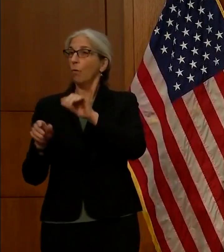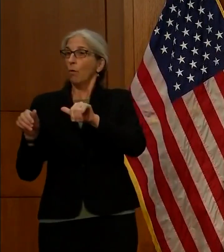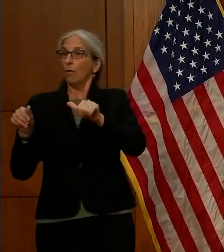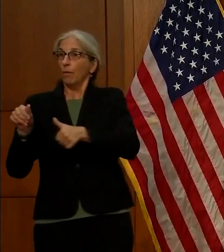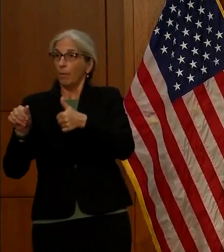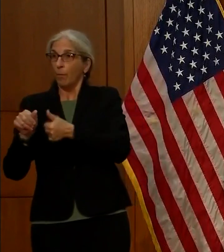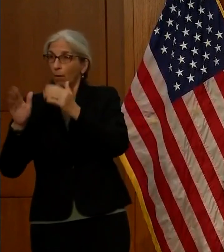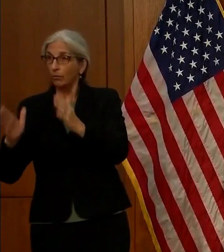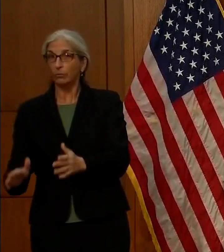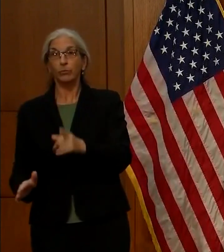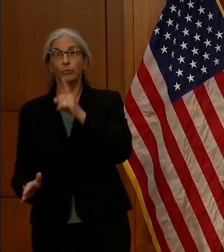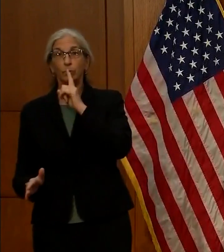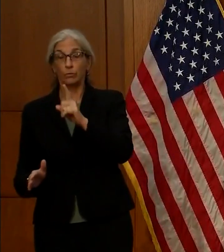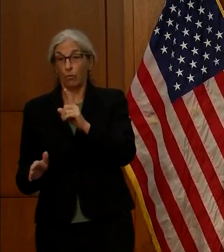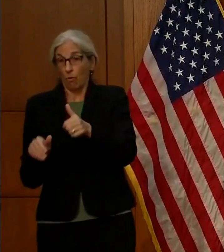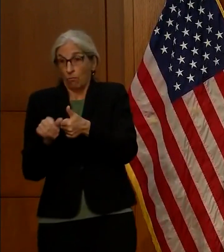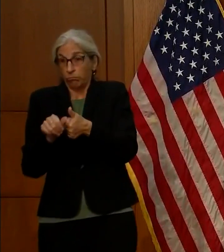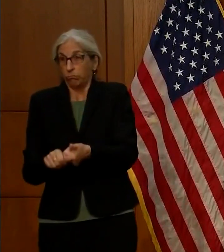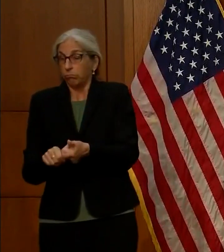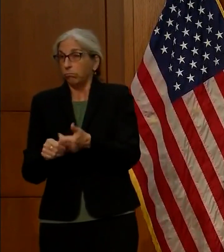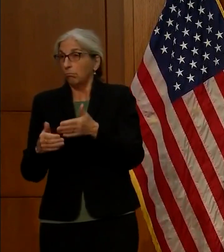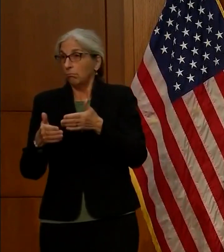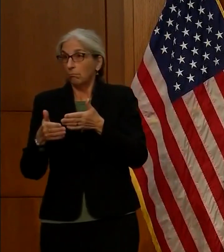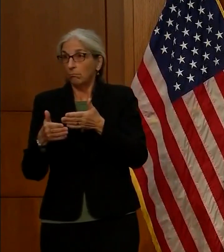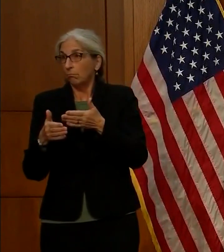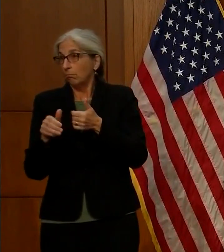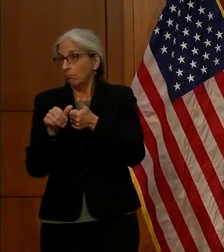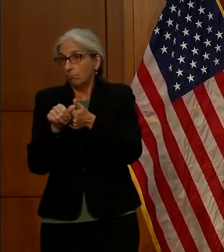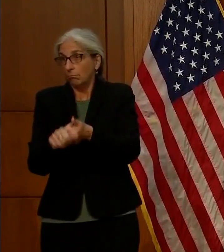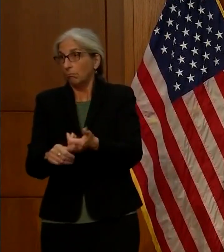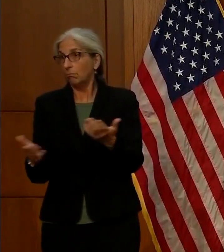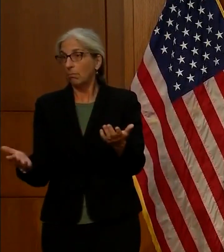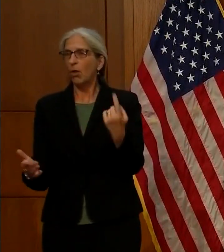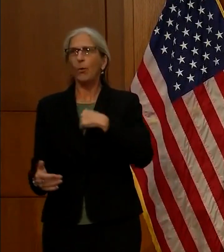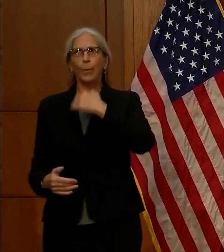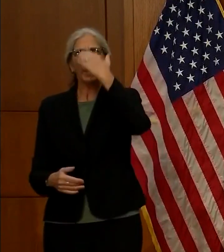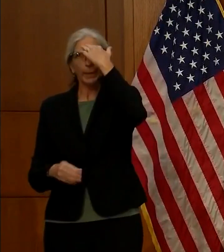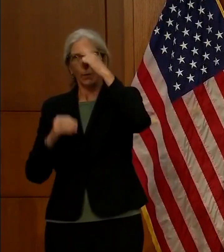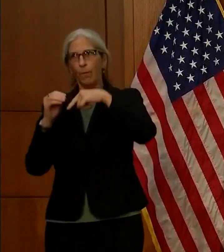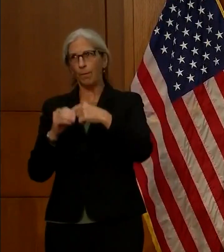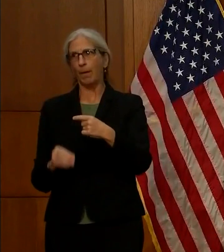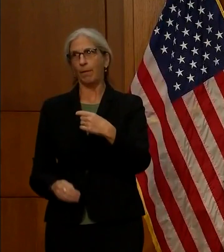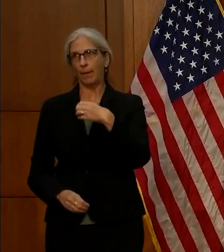PROSECUTORS- ARE ADHERED TO